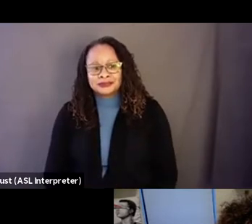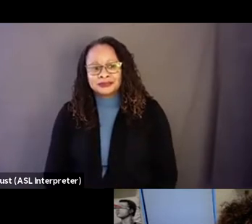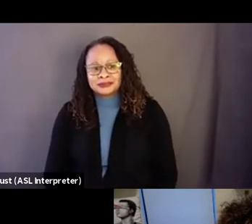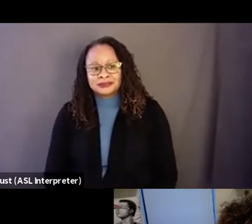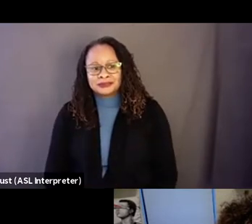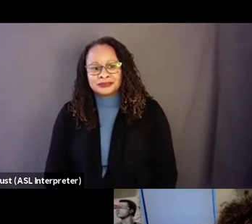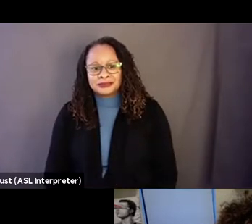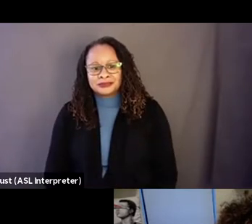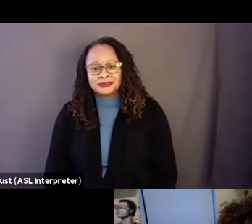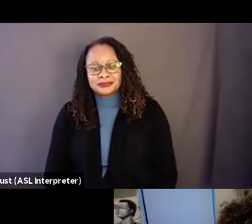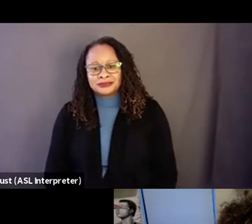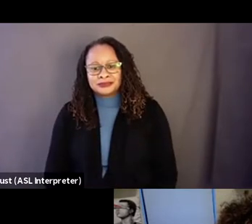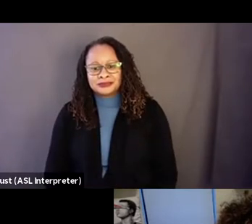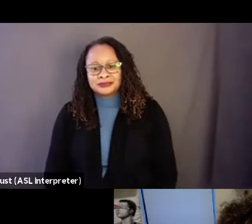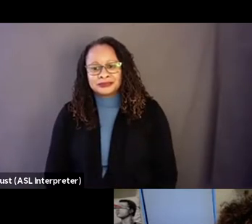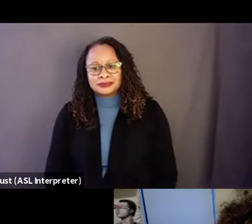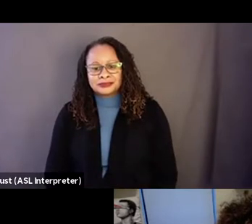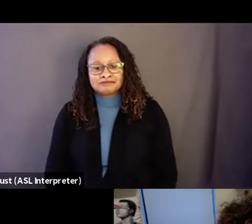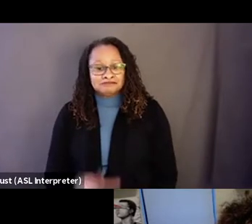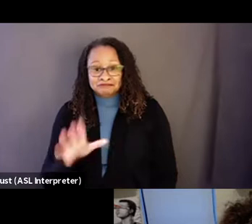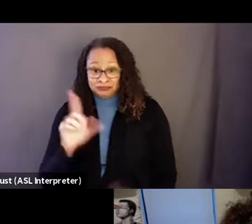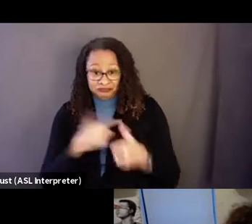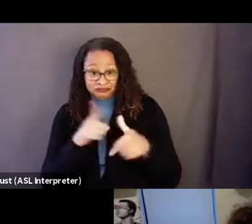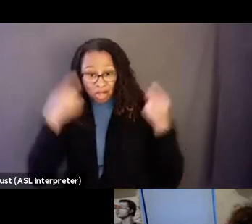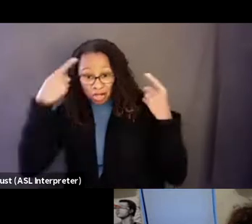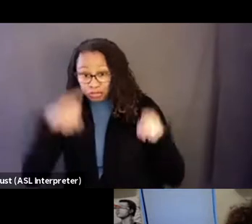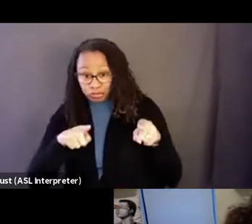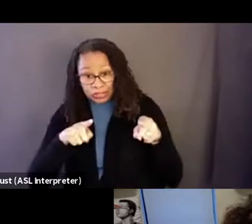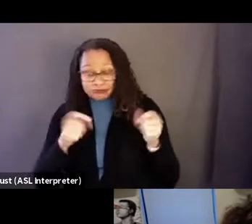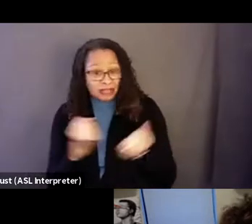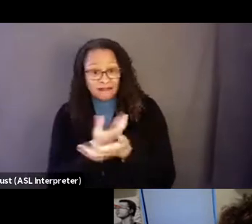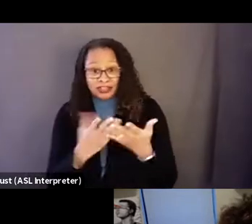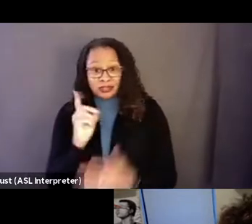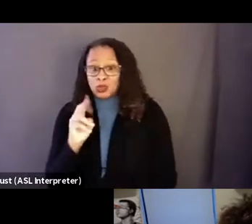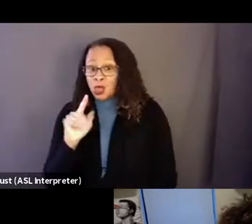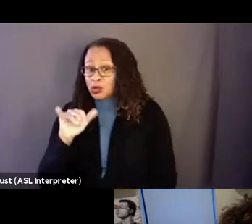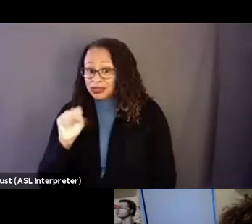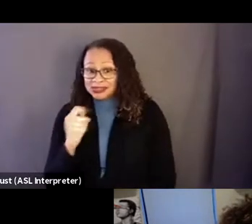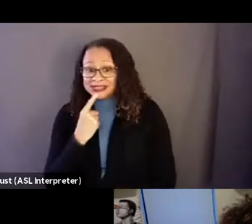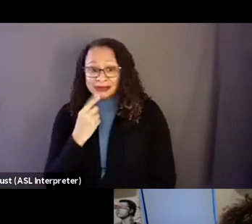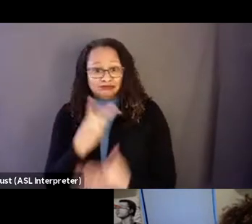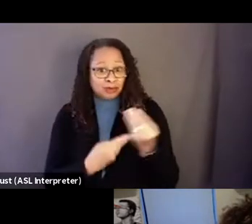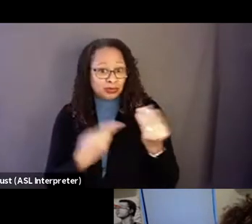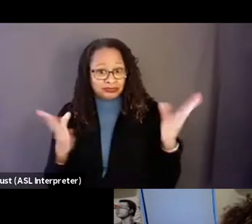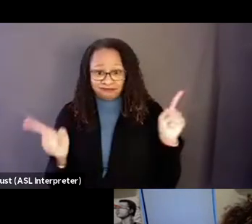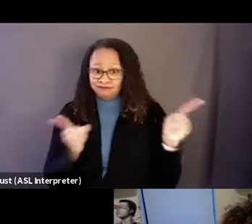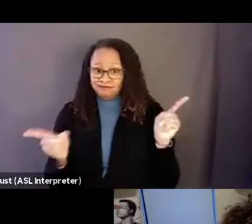I think, I agree with everything that you've said, both of you said 'cause...